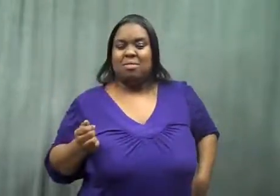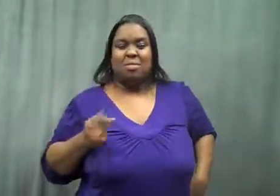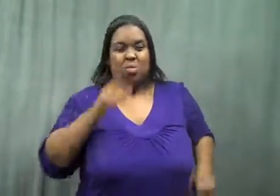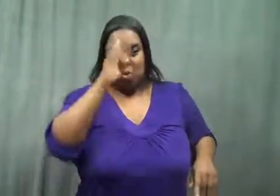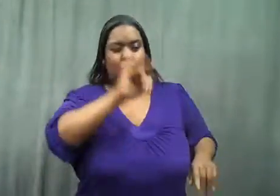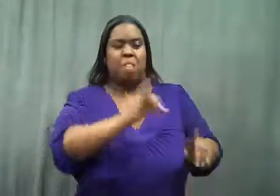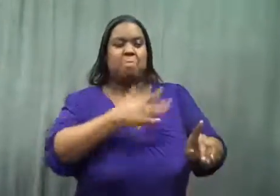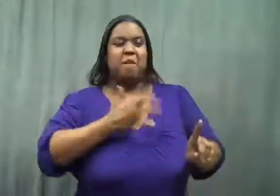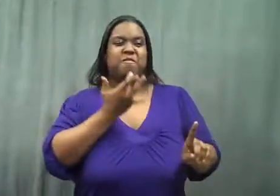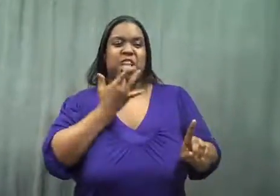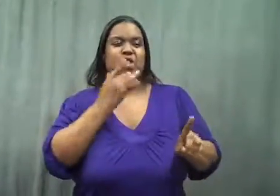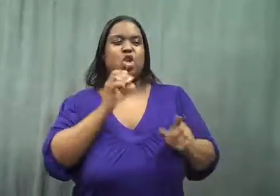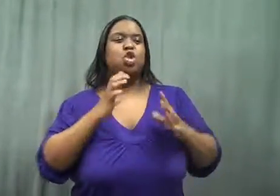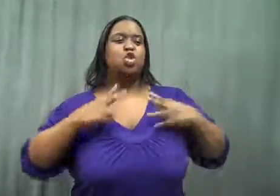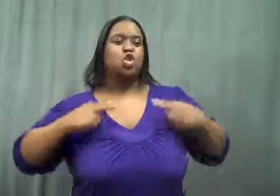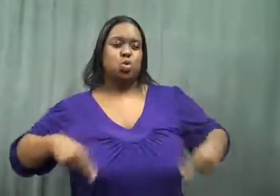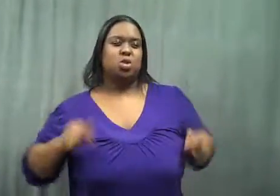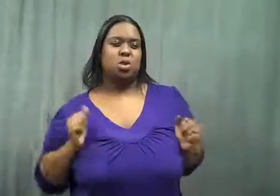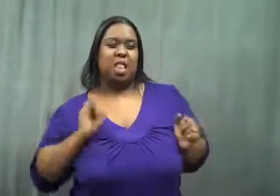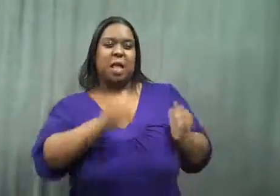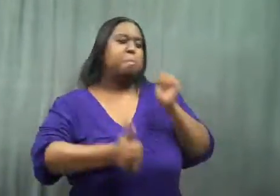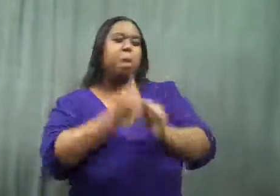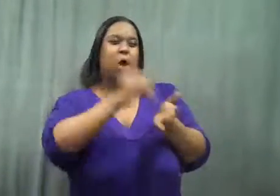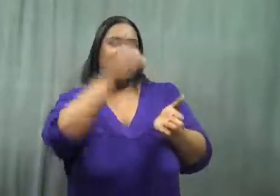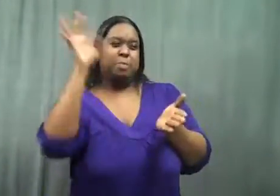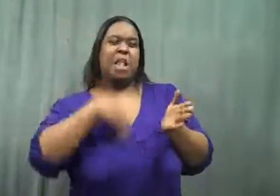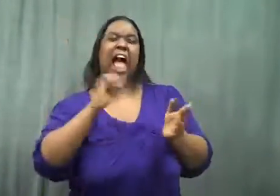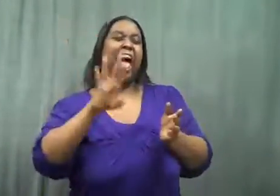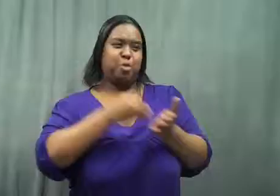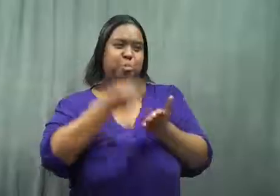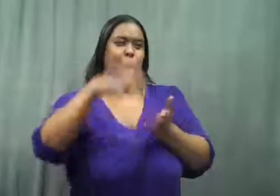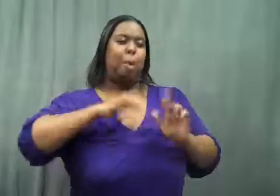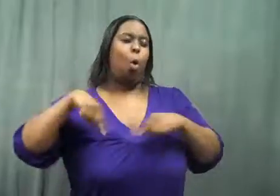He said, "That's my favorite suit. The most expensive one I ever bought."